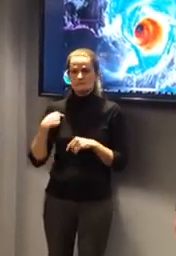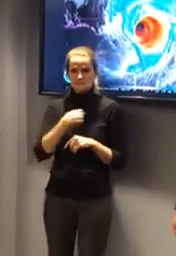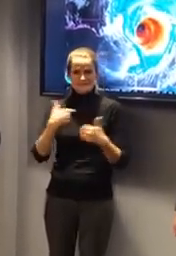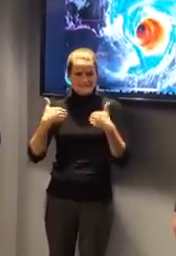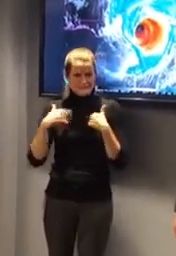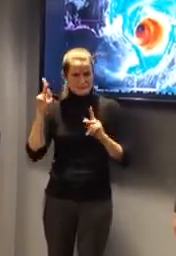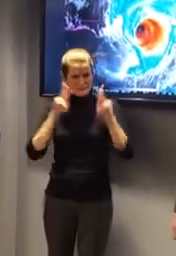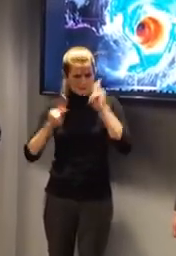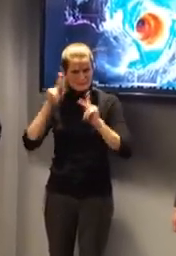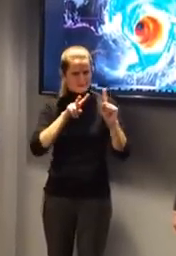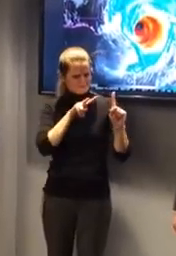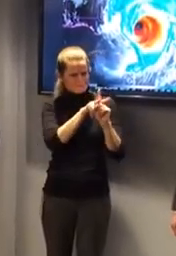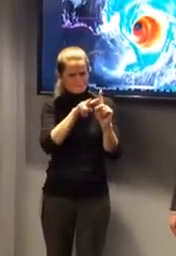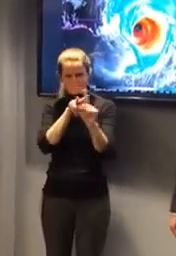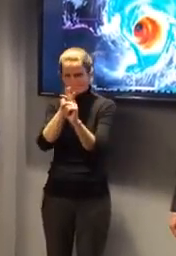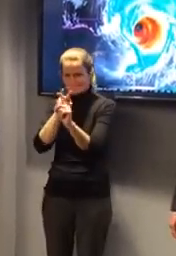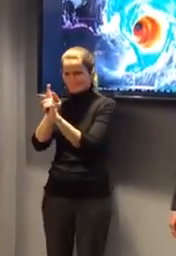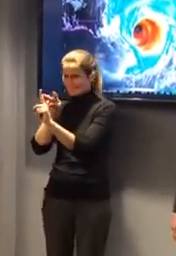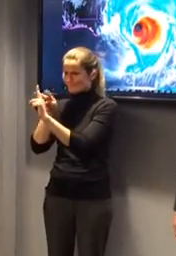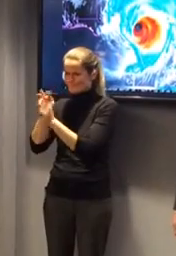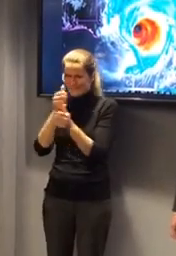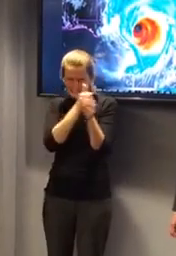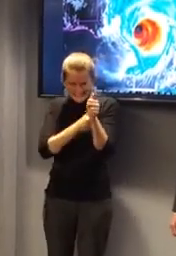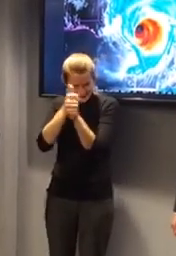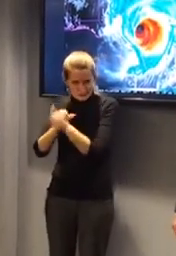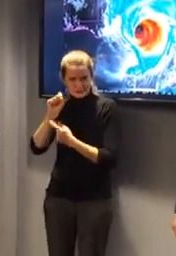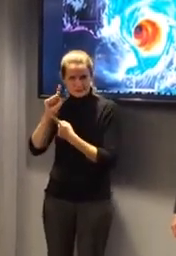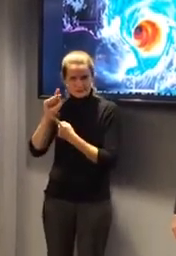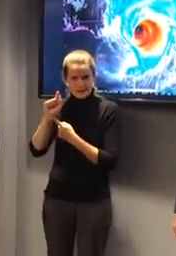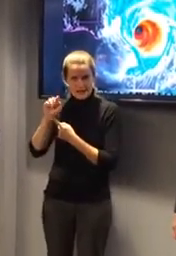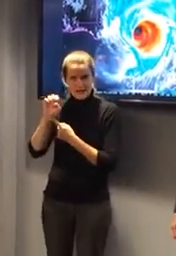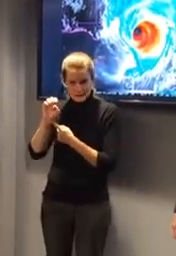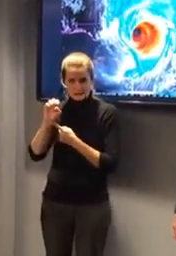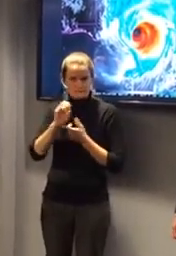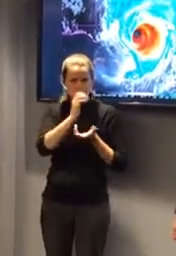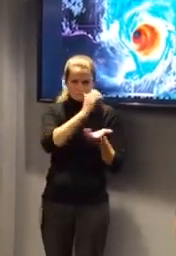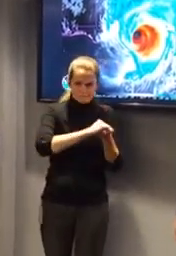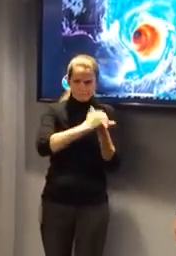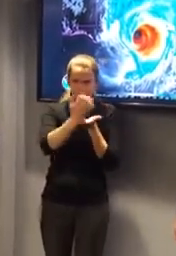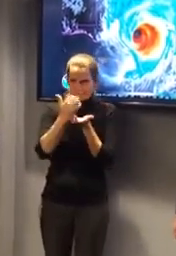teams so that we know what they might need from the federal family and we can provide that information.